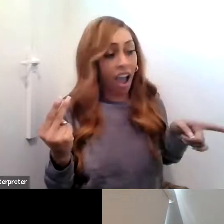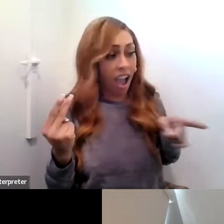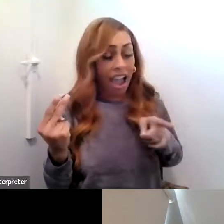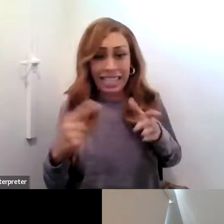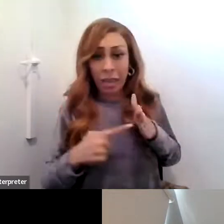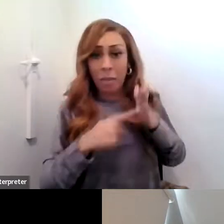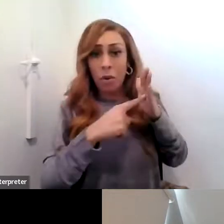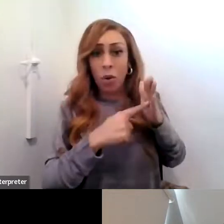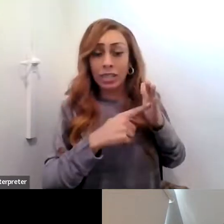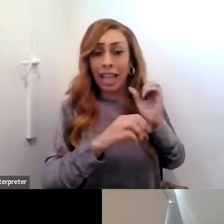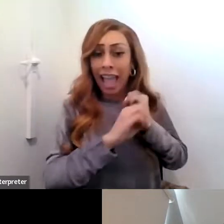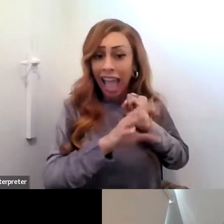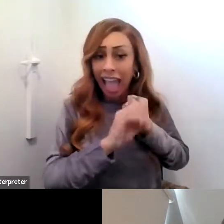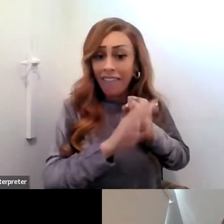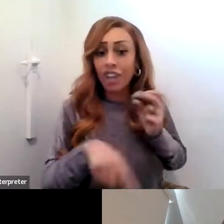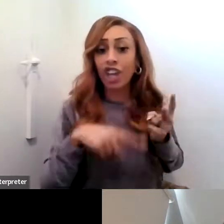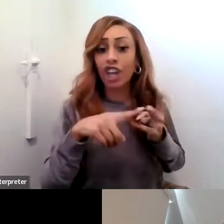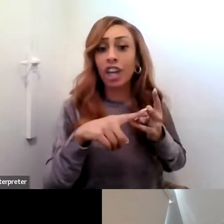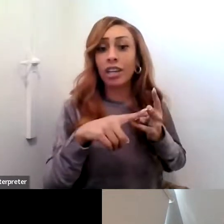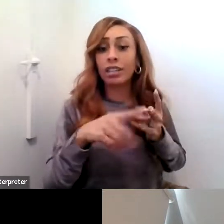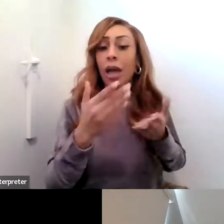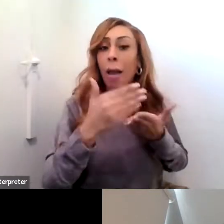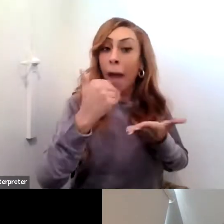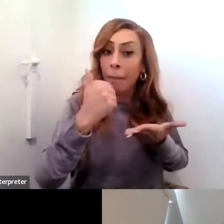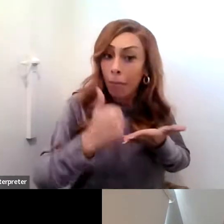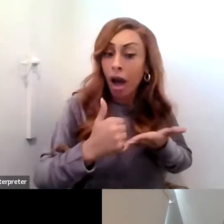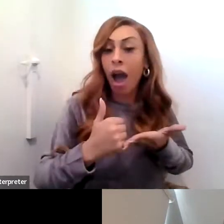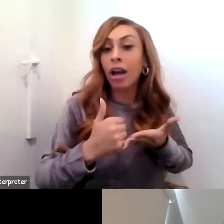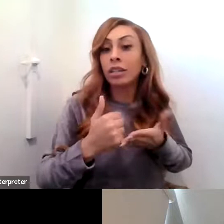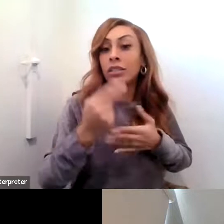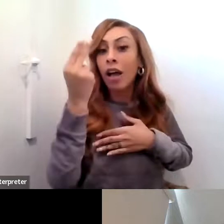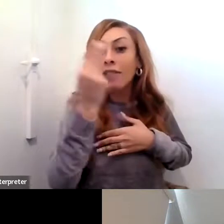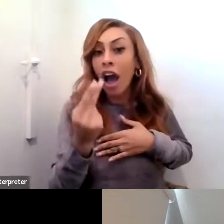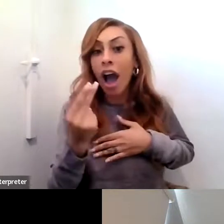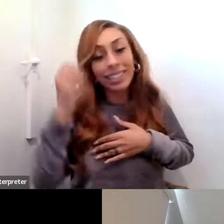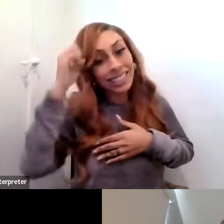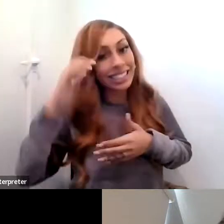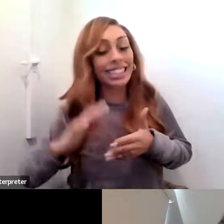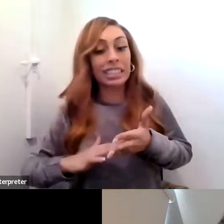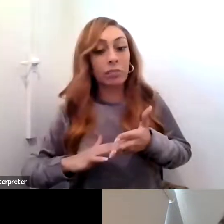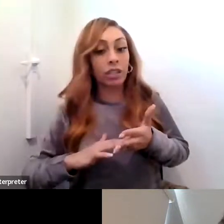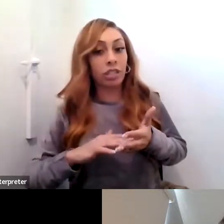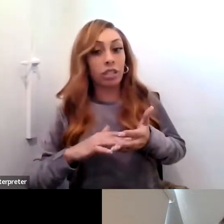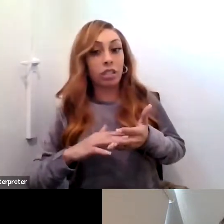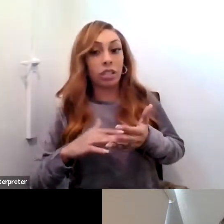Because from this perspective, it becomes part of the artistic experience, because of course it does. No one goes, "I have hated the way